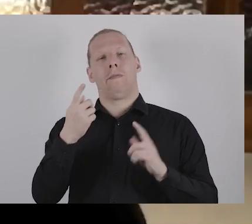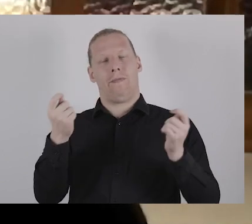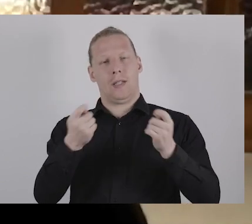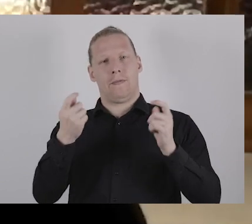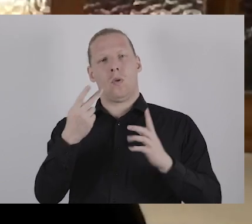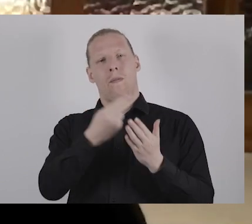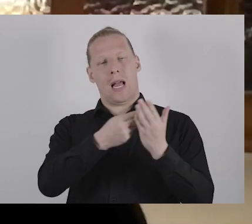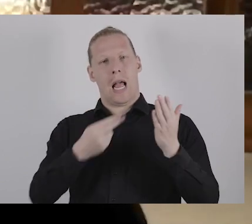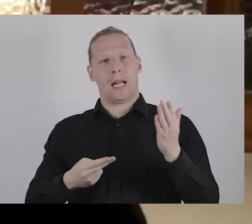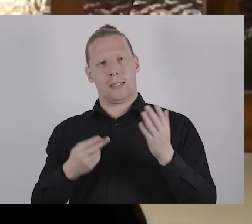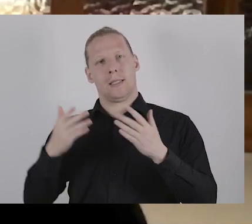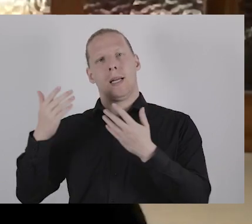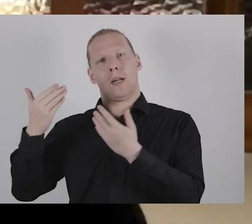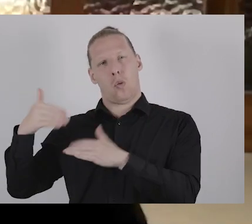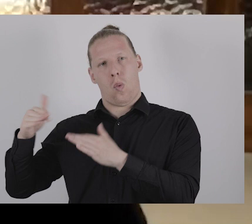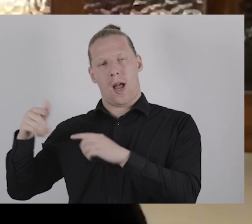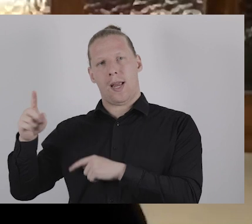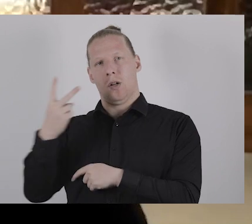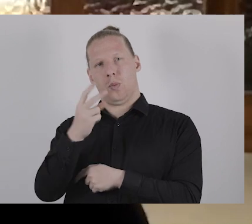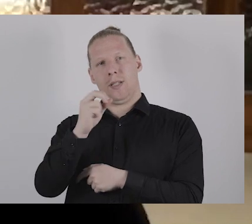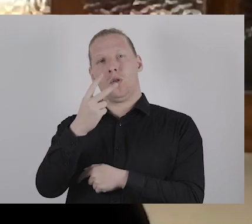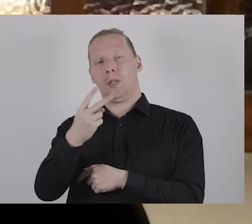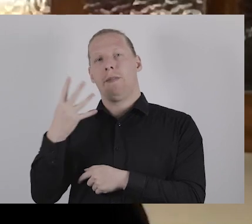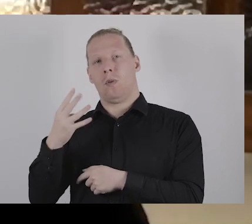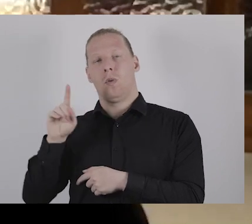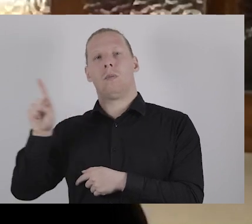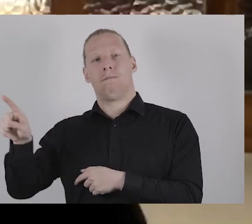Toi Ora, which will be a collective of bringing together leadership